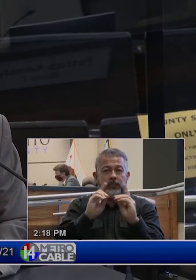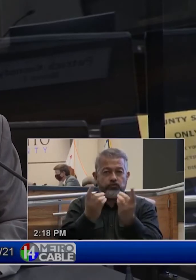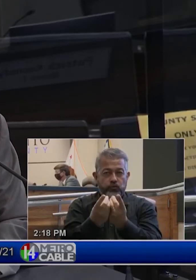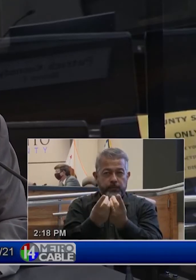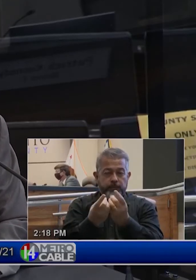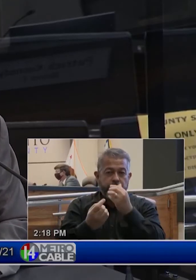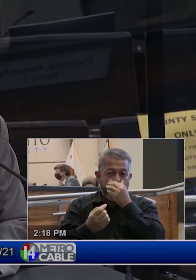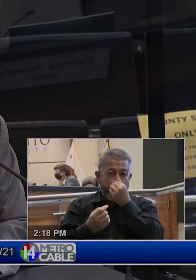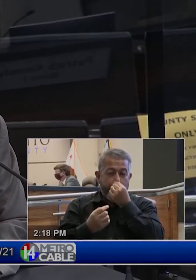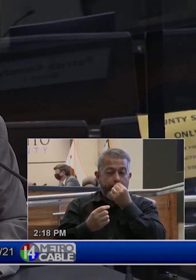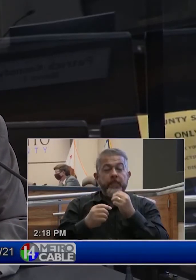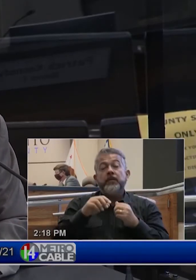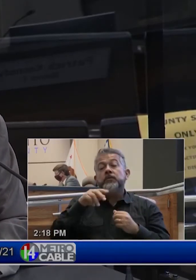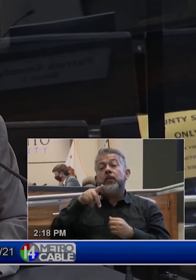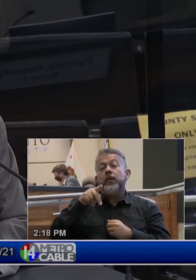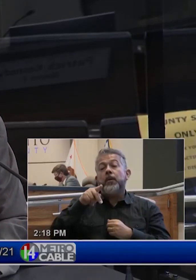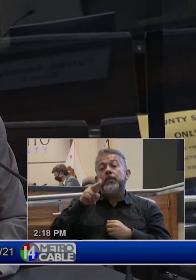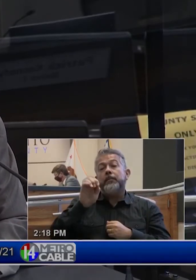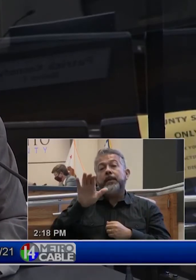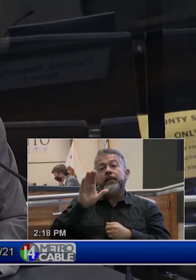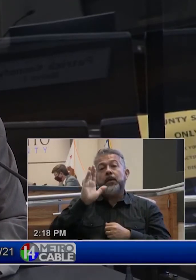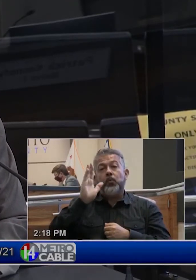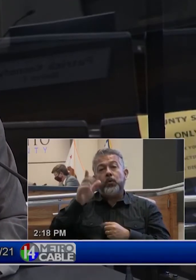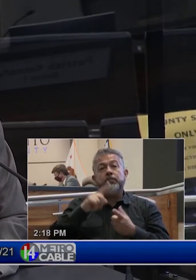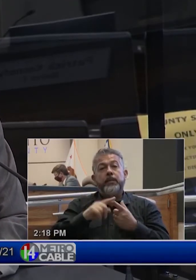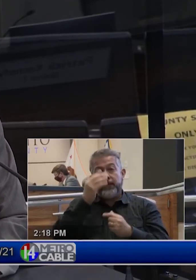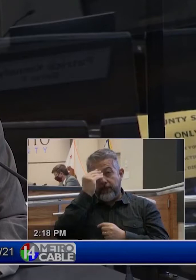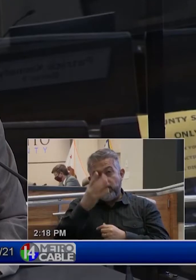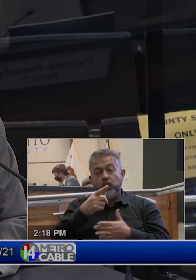PRESENTING IN YOUR DISTRICT. SO PUBLIC WILL BE INFORMED TO